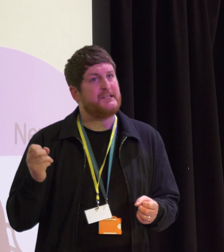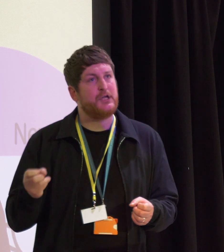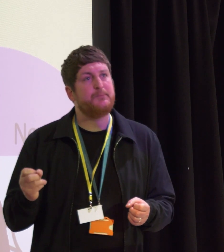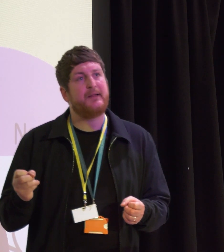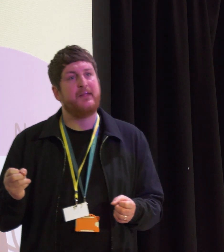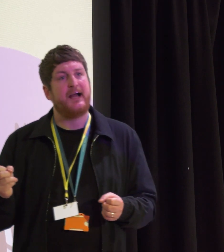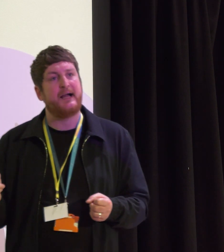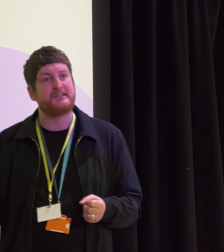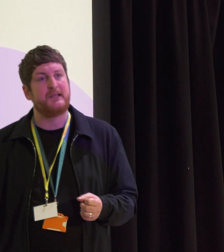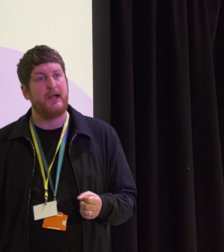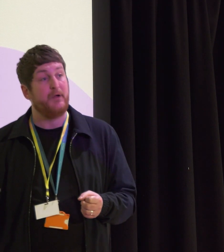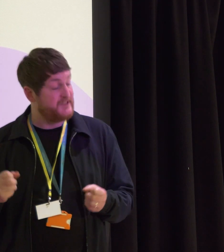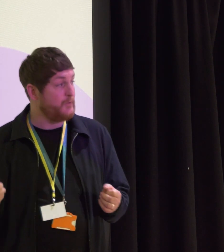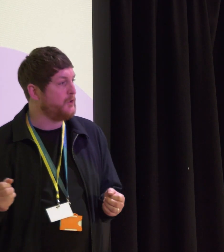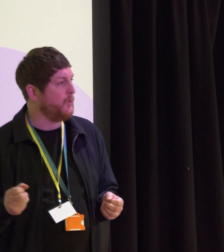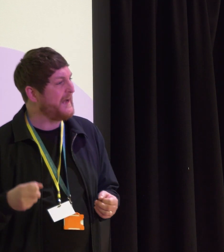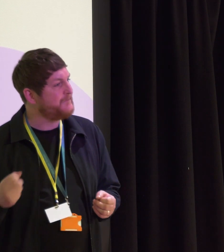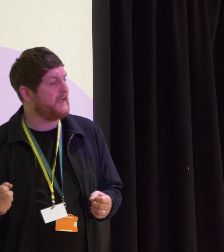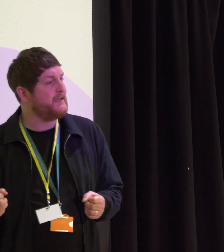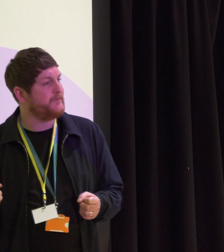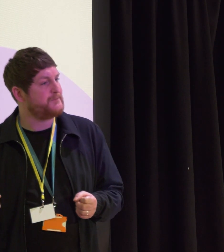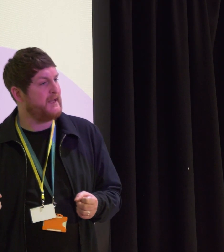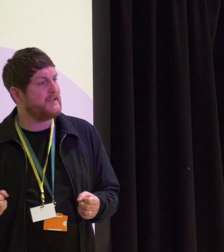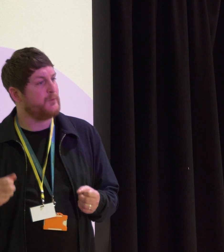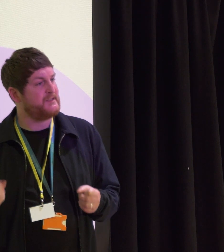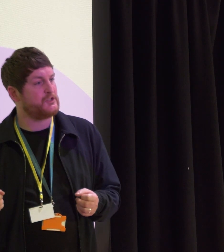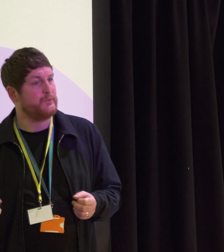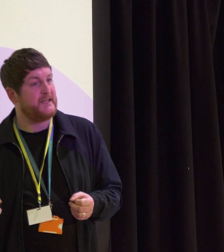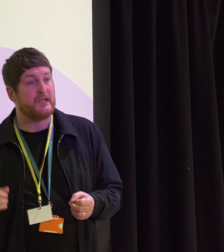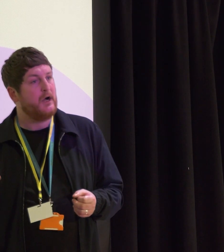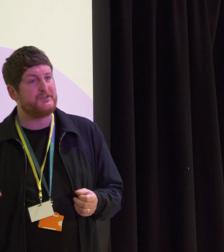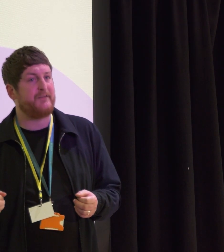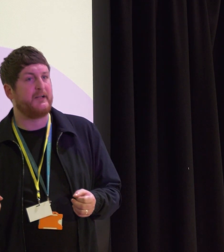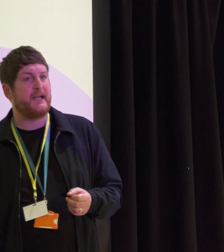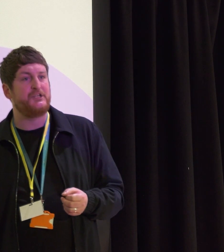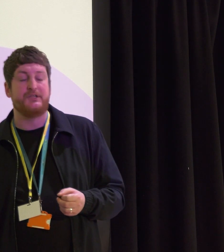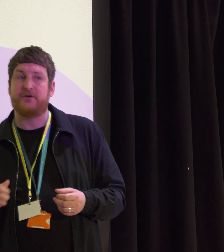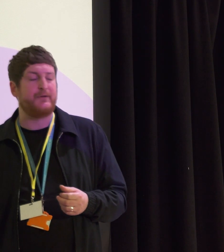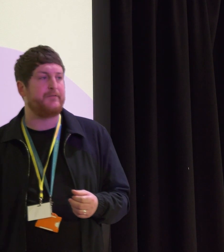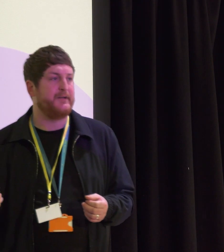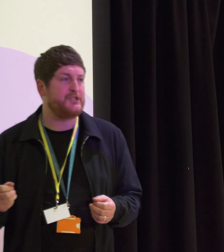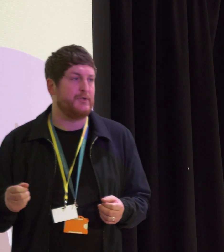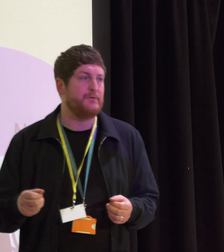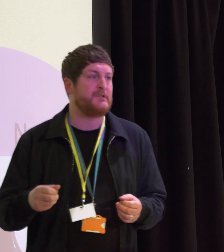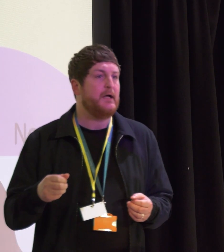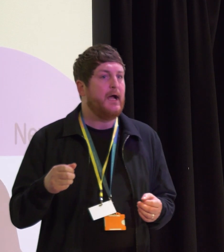is a young man that has his own accord advocated for his peers with additional needs on several occasions, around different issues.